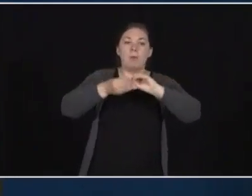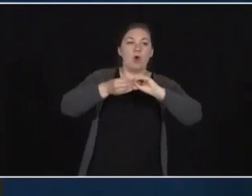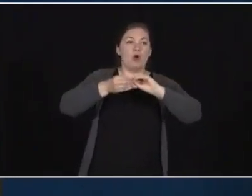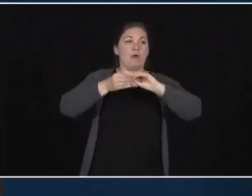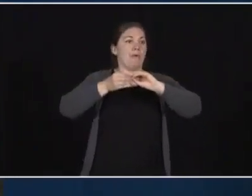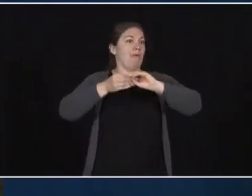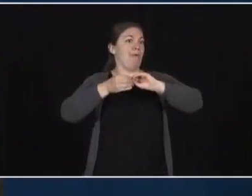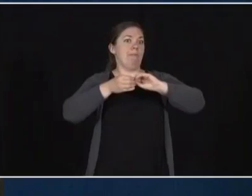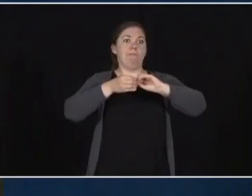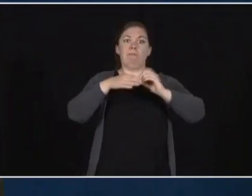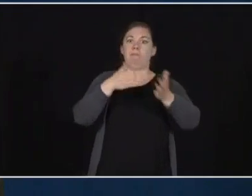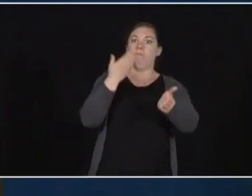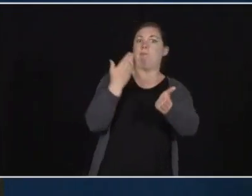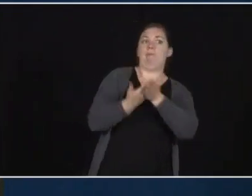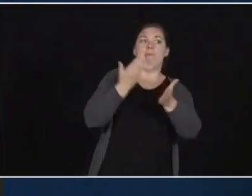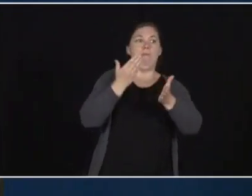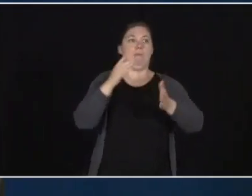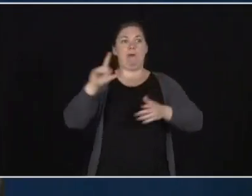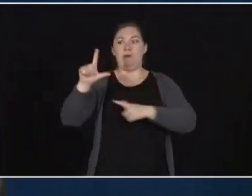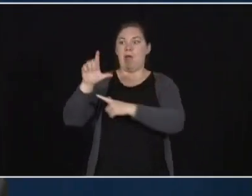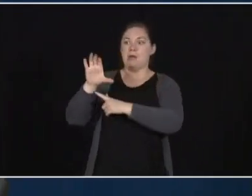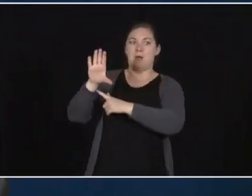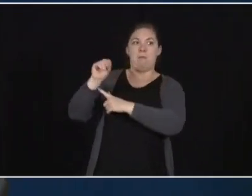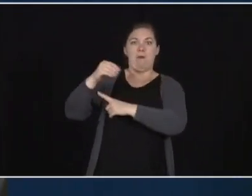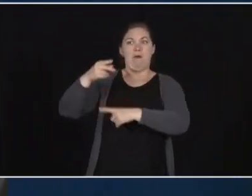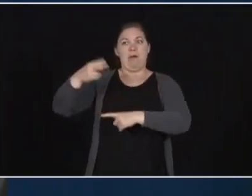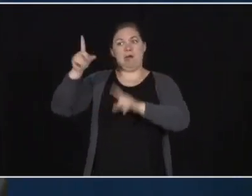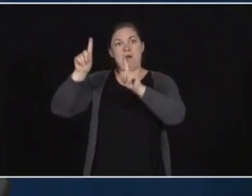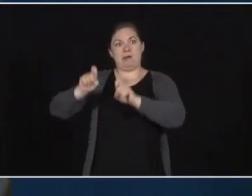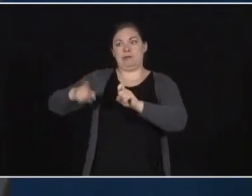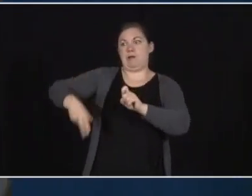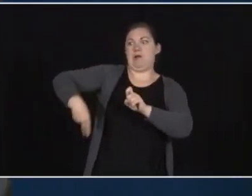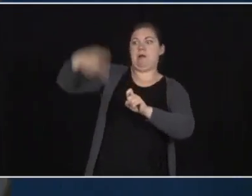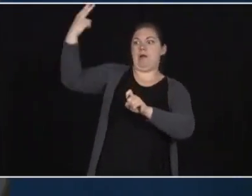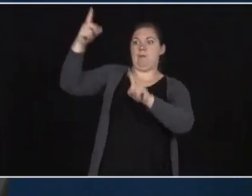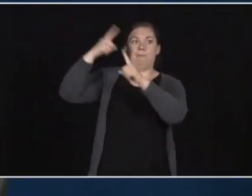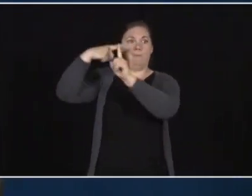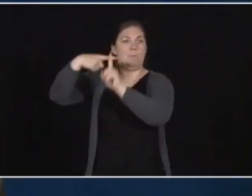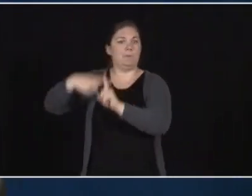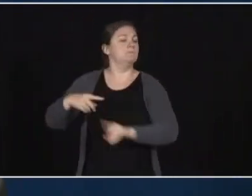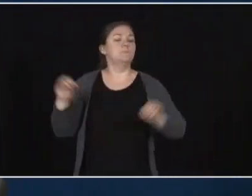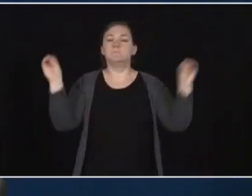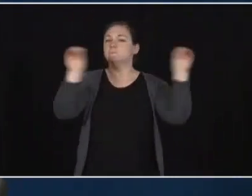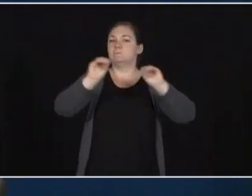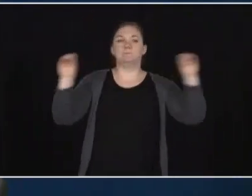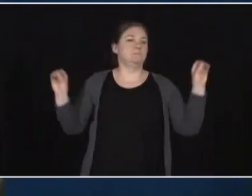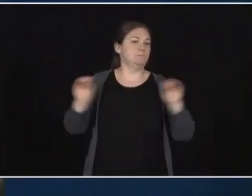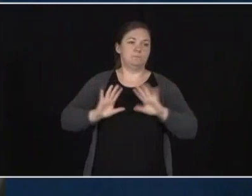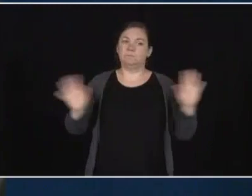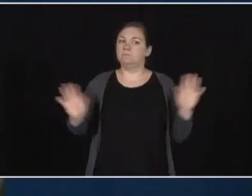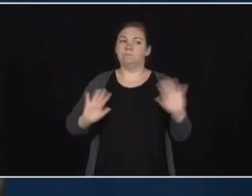We do not have any information to suggest that all CBO workers were tested and came back positive. First and foremost that is not something